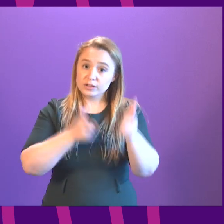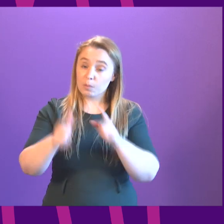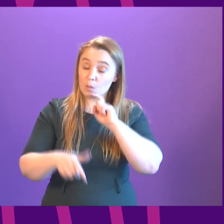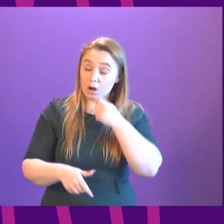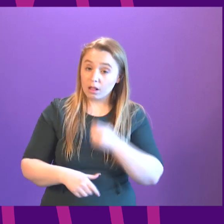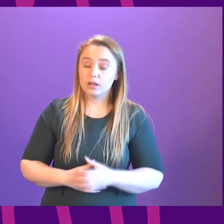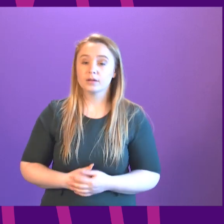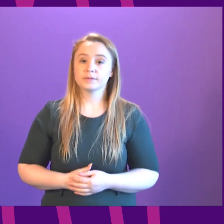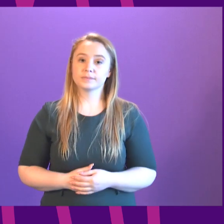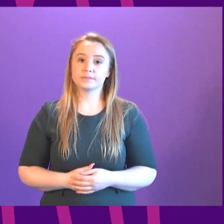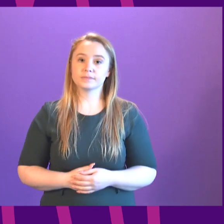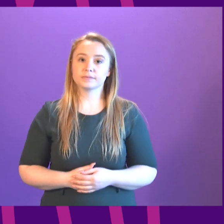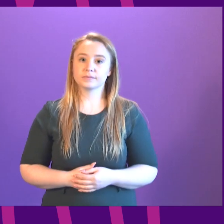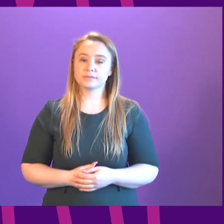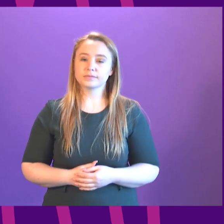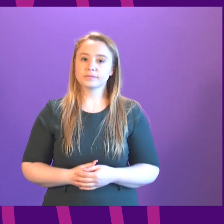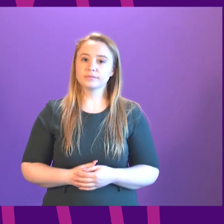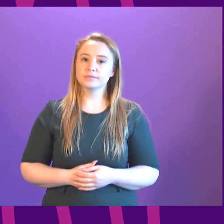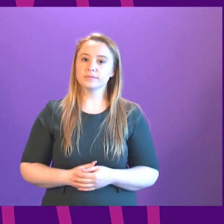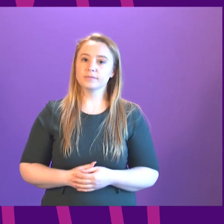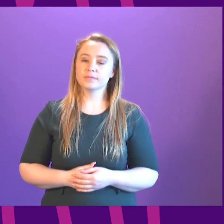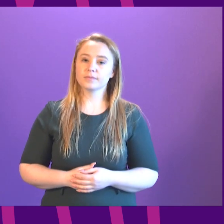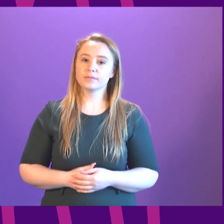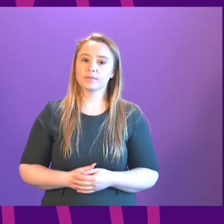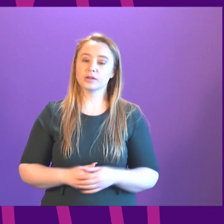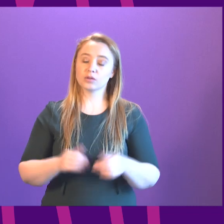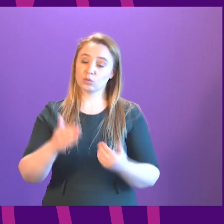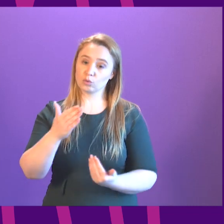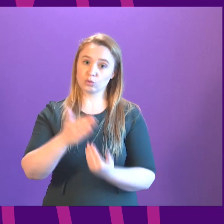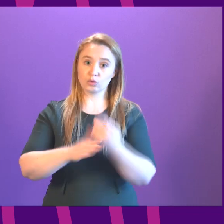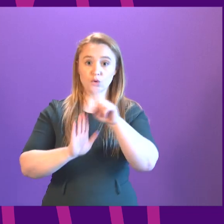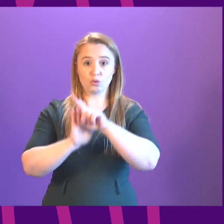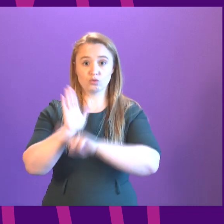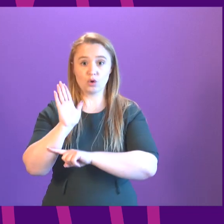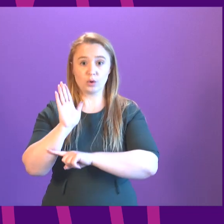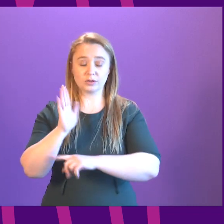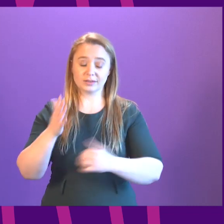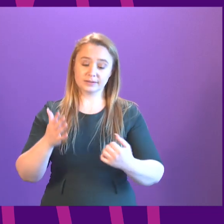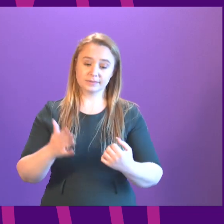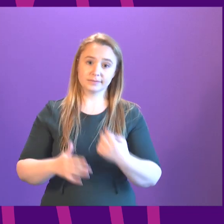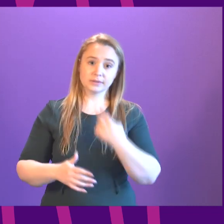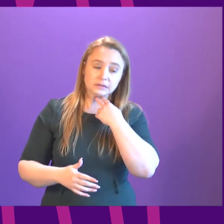The First Minister: The restrictions that, regrettably, we announced,